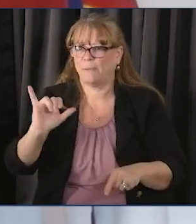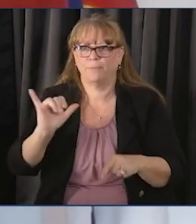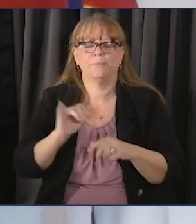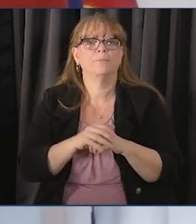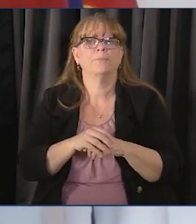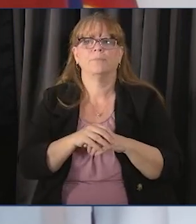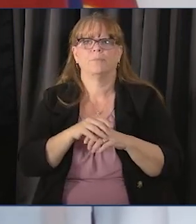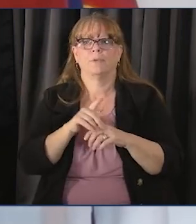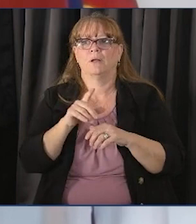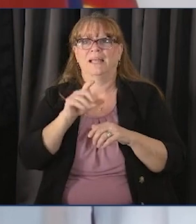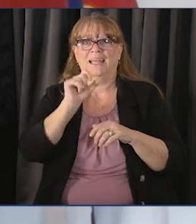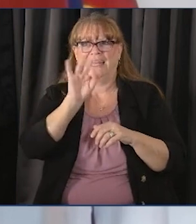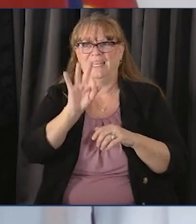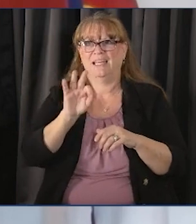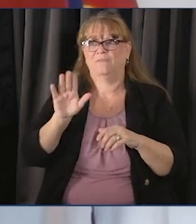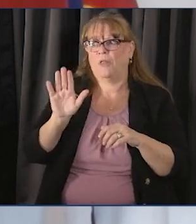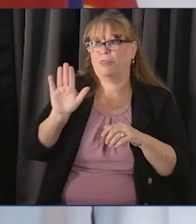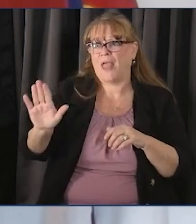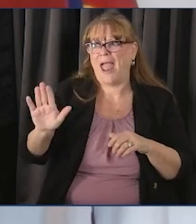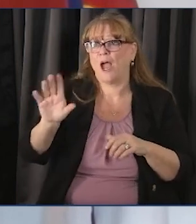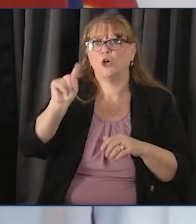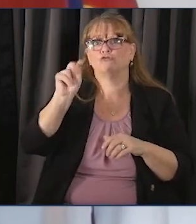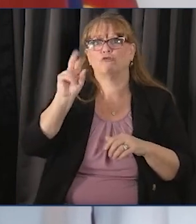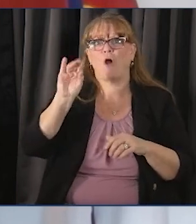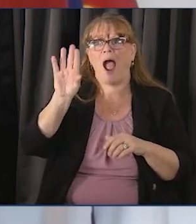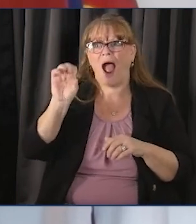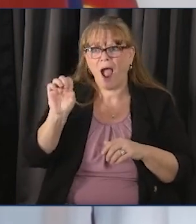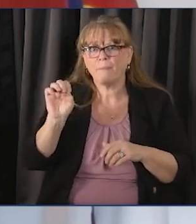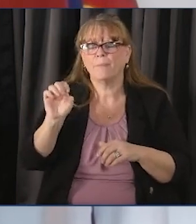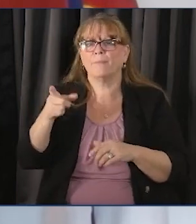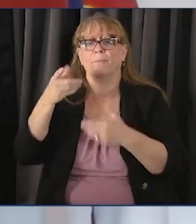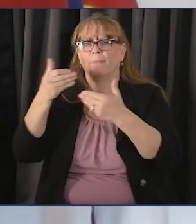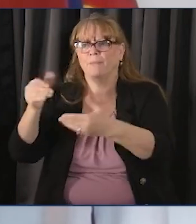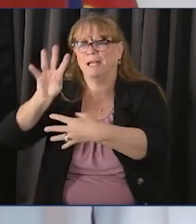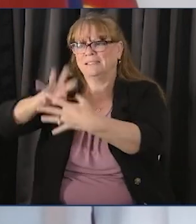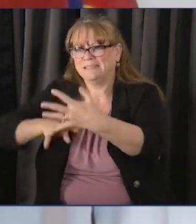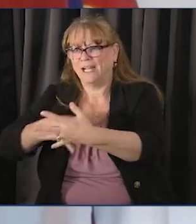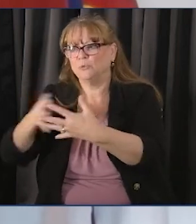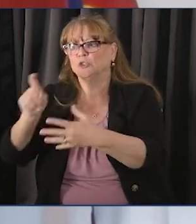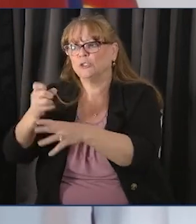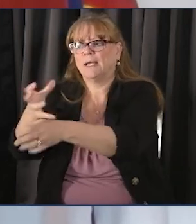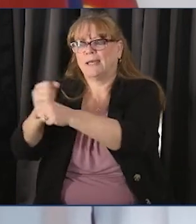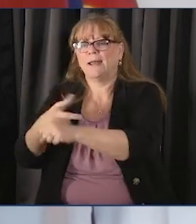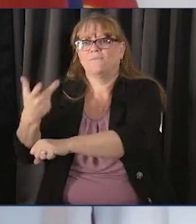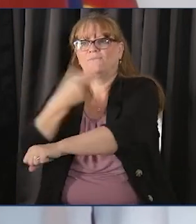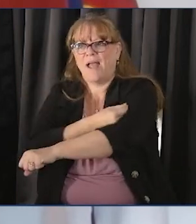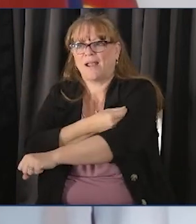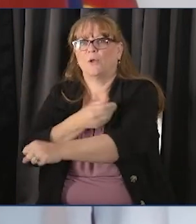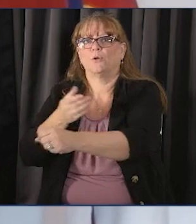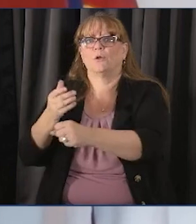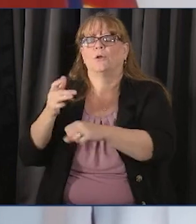where they have access, they may be able to have access to that back home in Arizona or New Mexico or Nevada or wherever they're from.